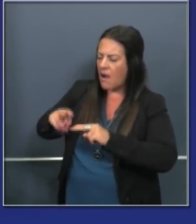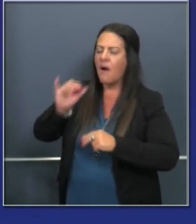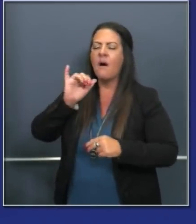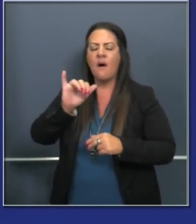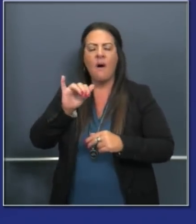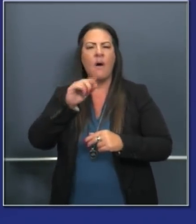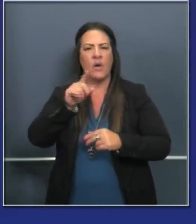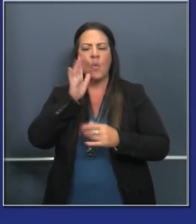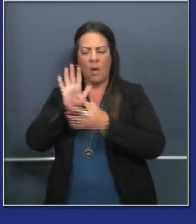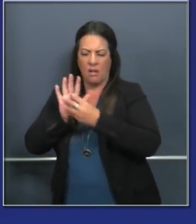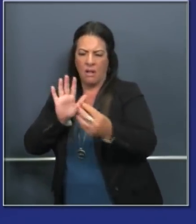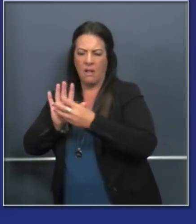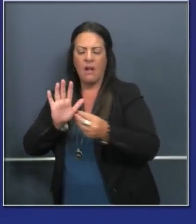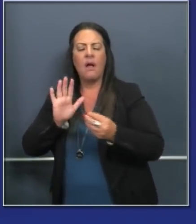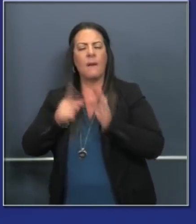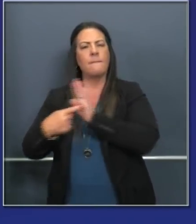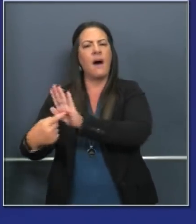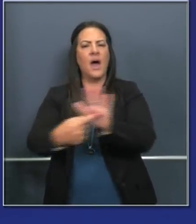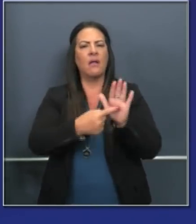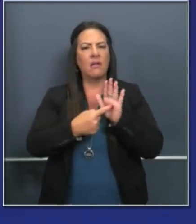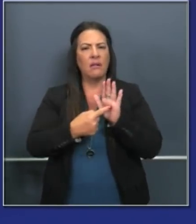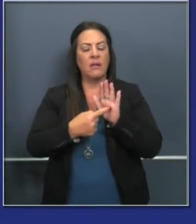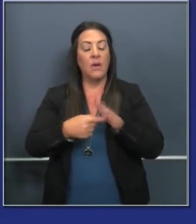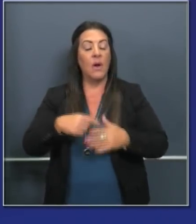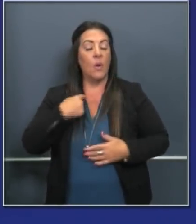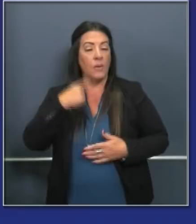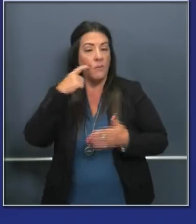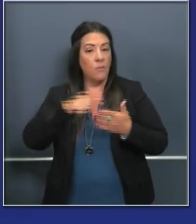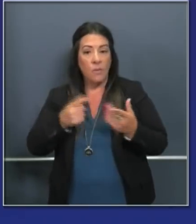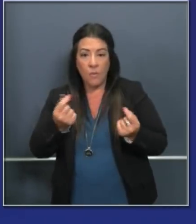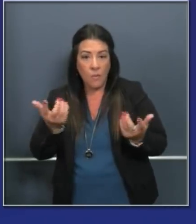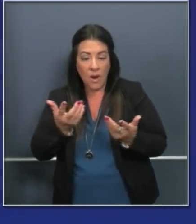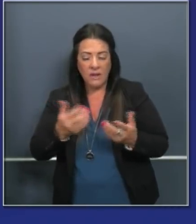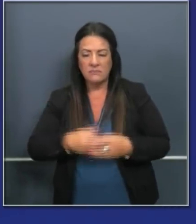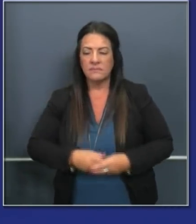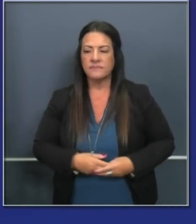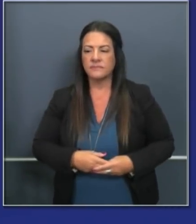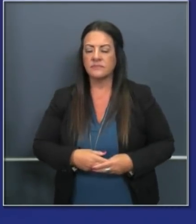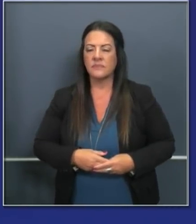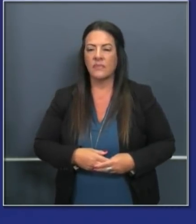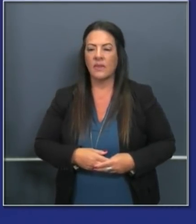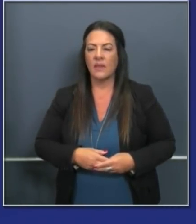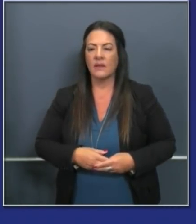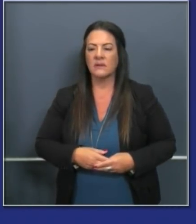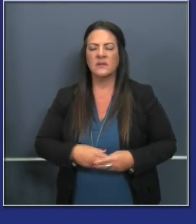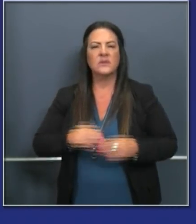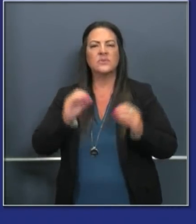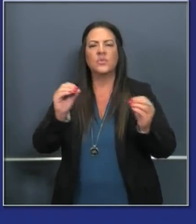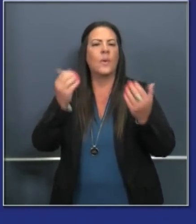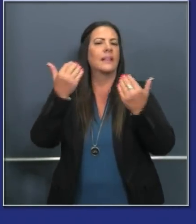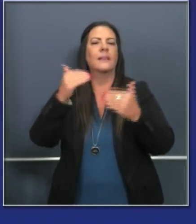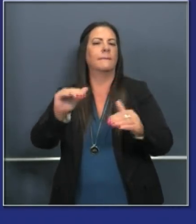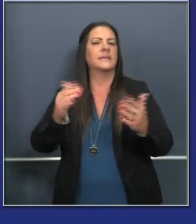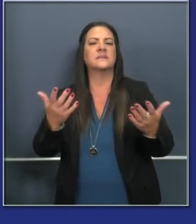MAKING AVAILABLE THE CAPACITY. FOR PEOPLE TO PARTICIPATE AND HELP D MODELING CAPACITY